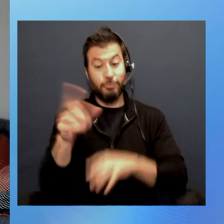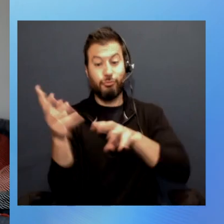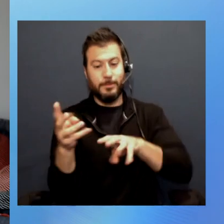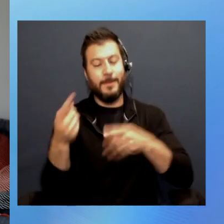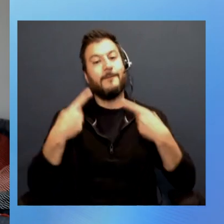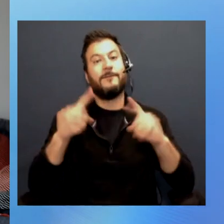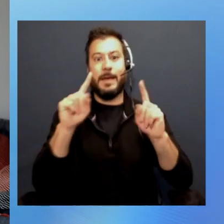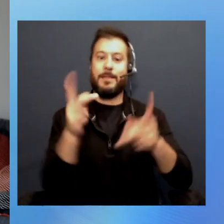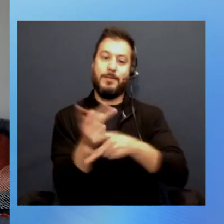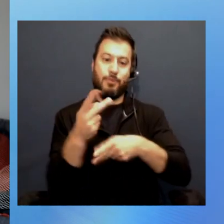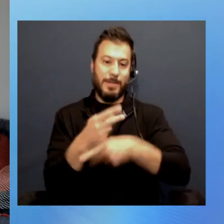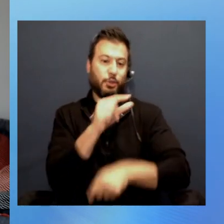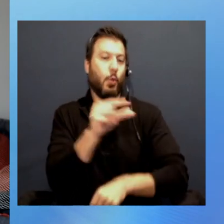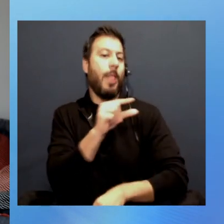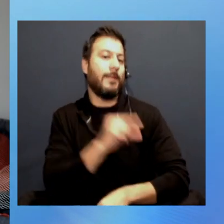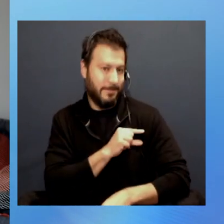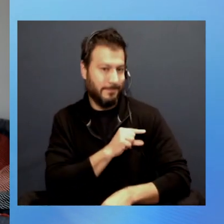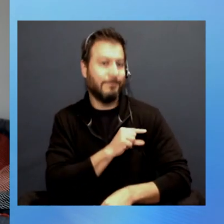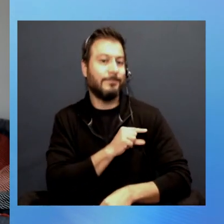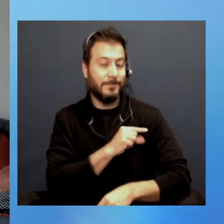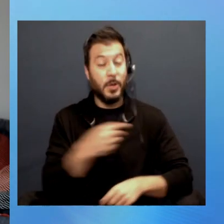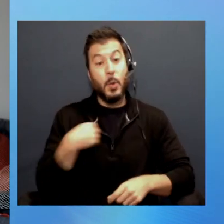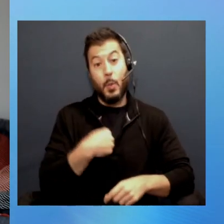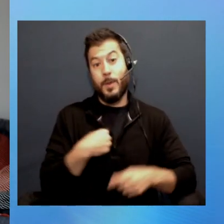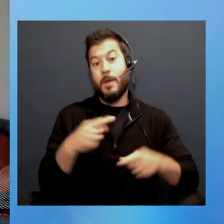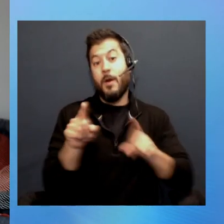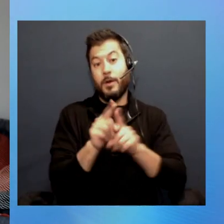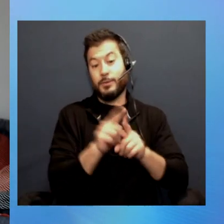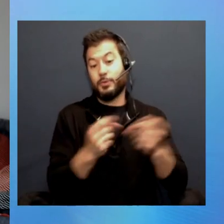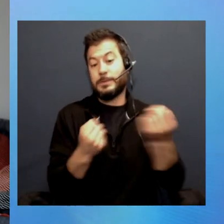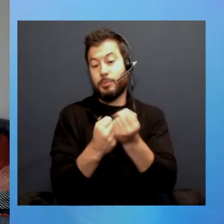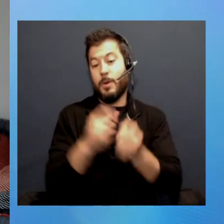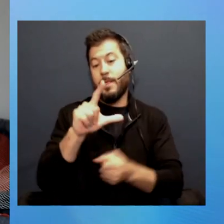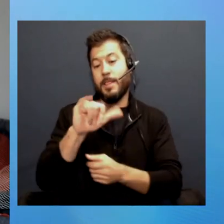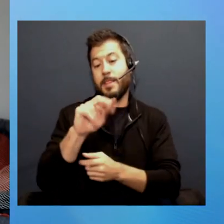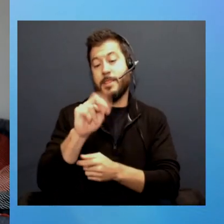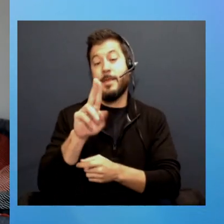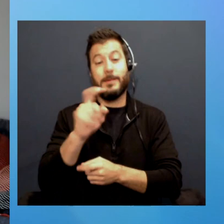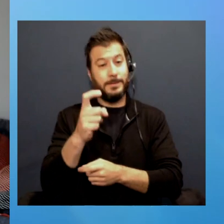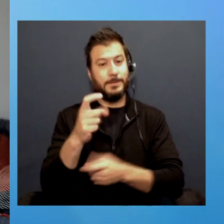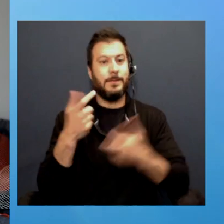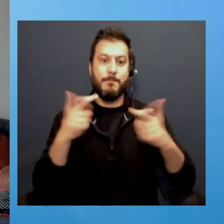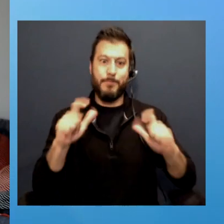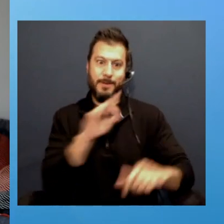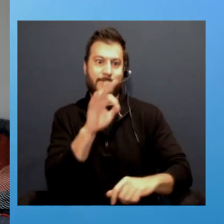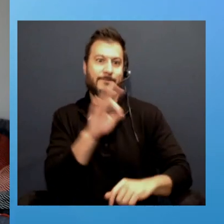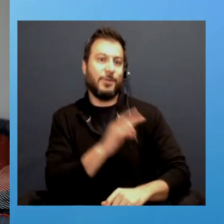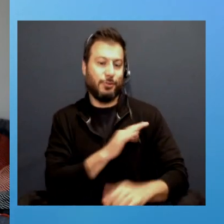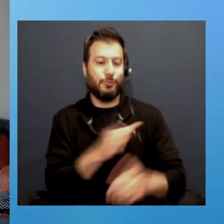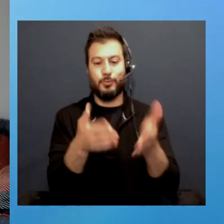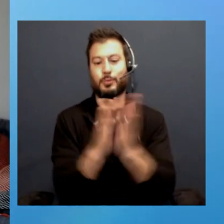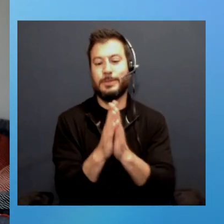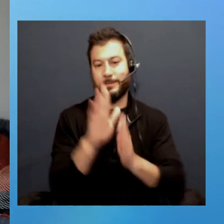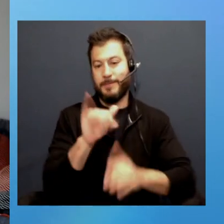Pixel Streaming is finally of production quality. We also support Linux, which is another major feature